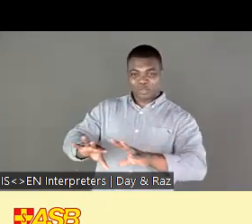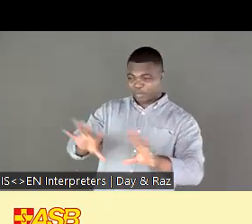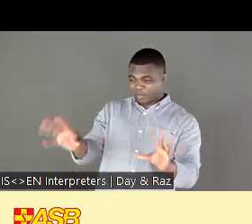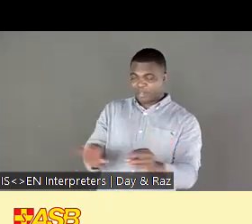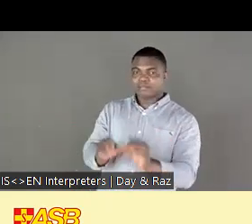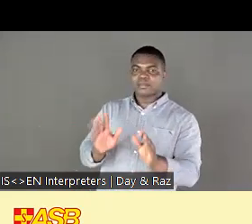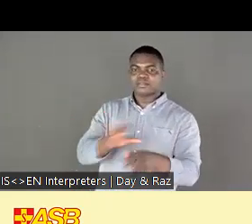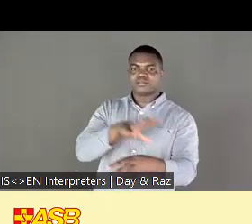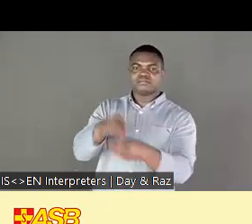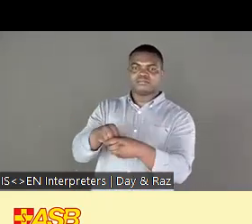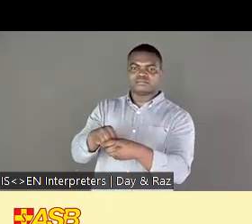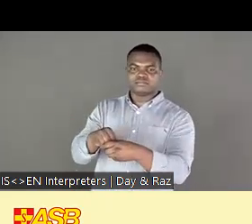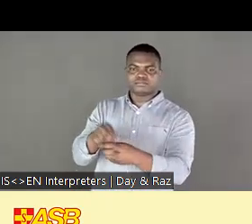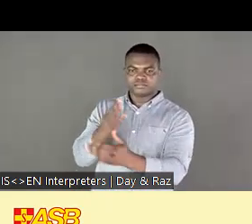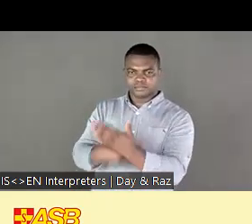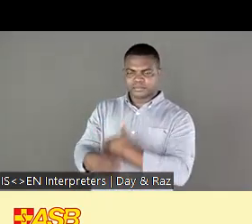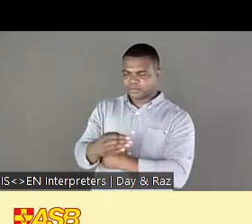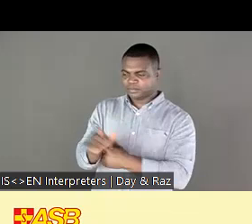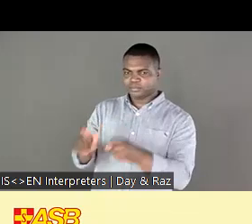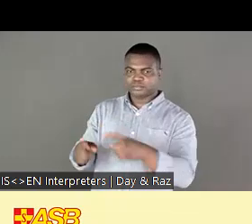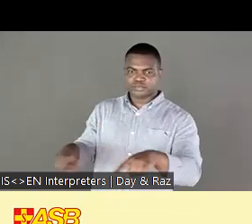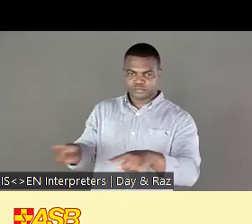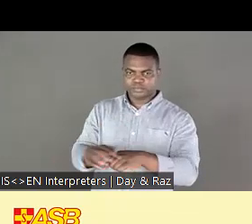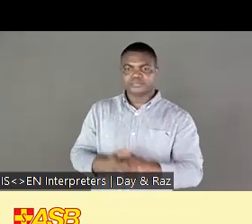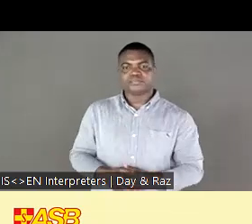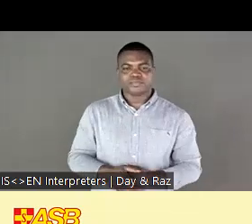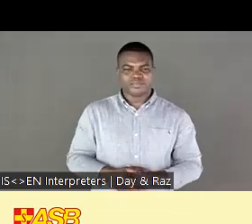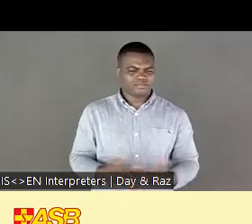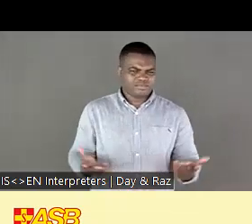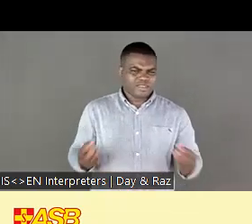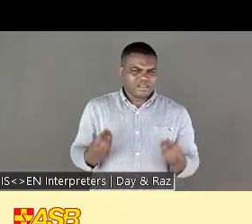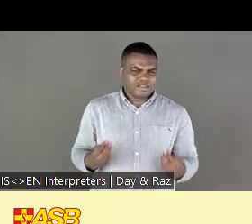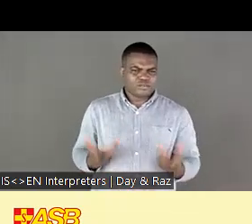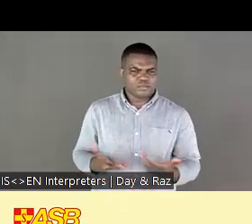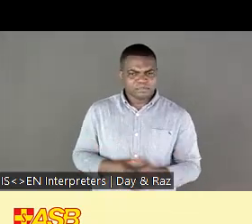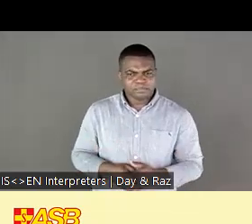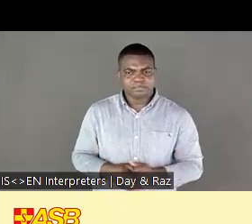code of conduct for the partnership Reading a coordination mechanism and also role deficient